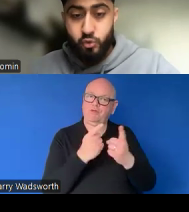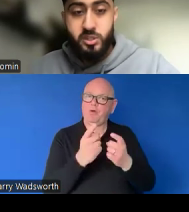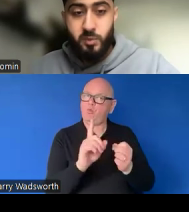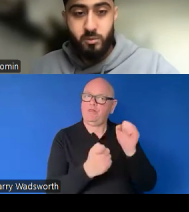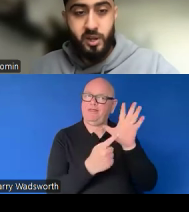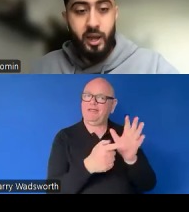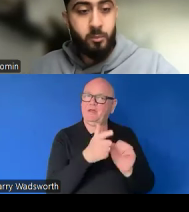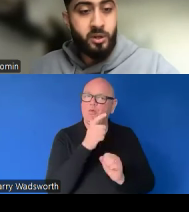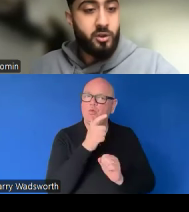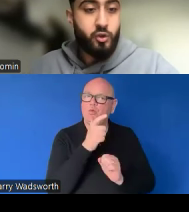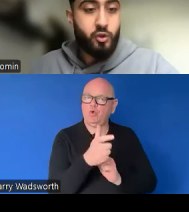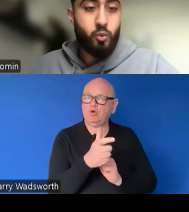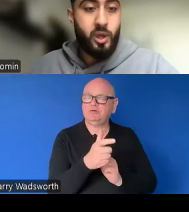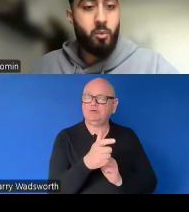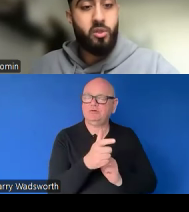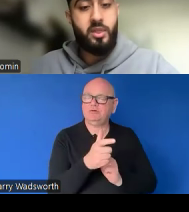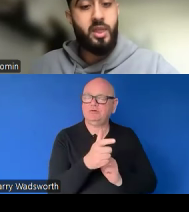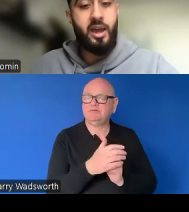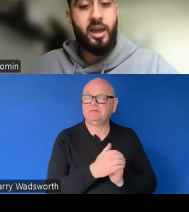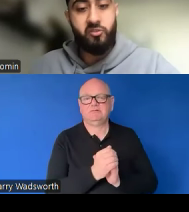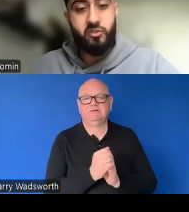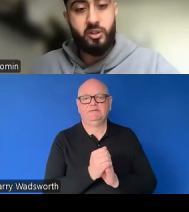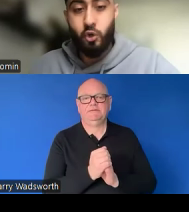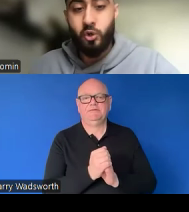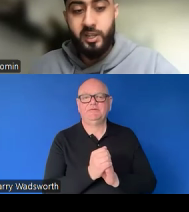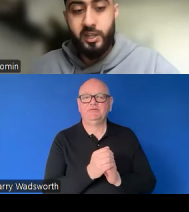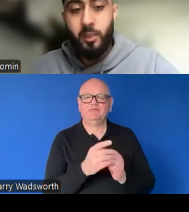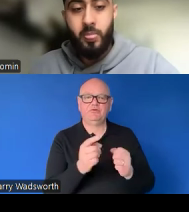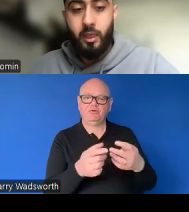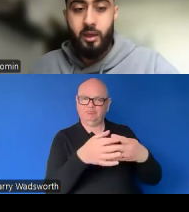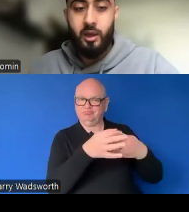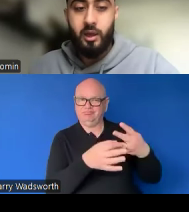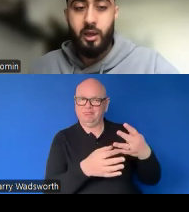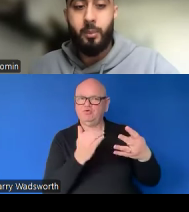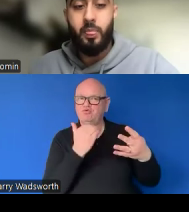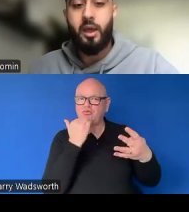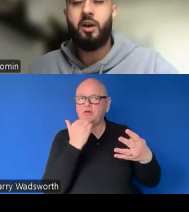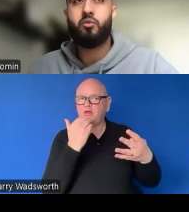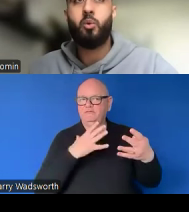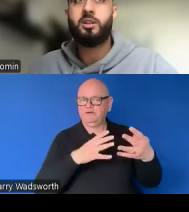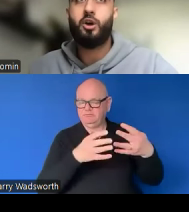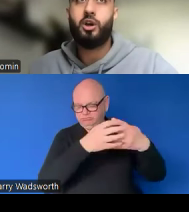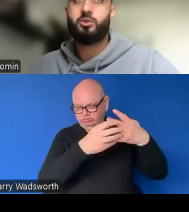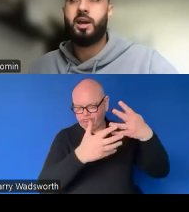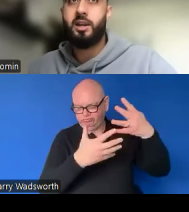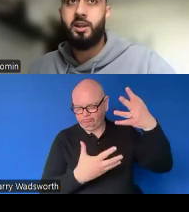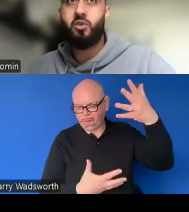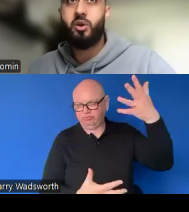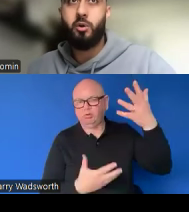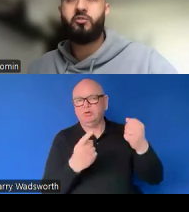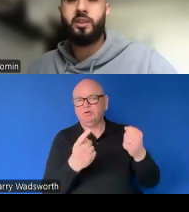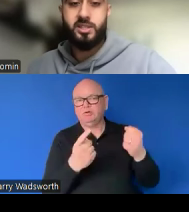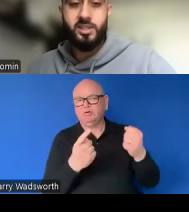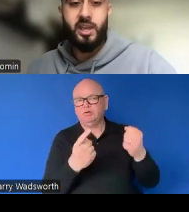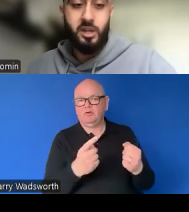Do spend some time and do way more than I have done here. Have words that are slightly different but fit the same niche,